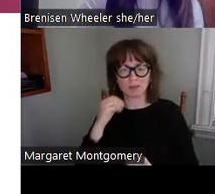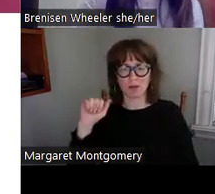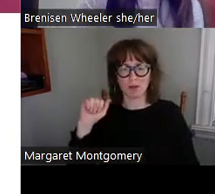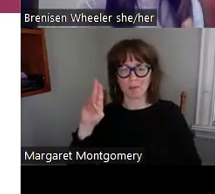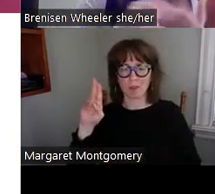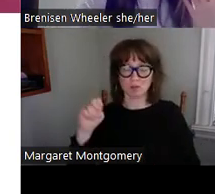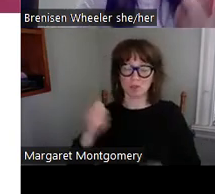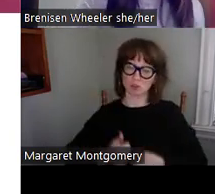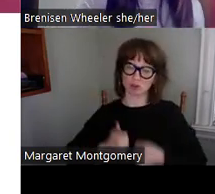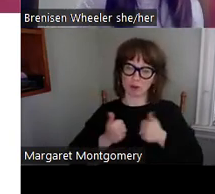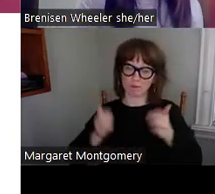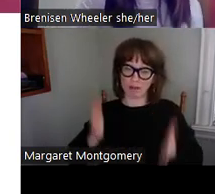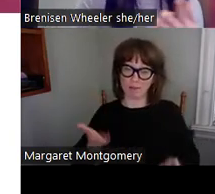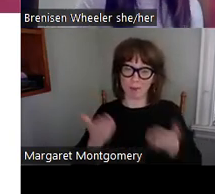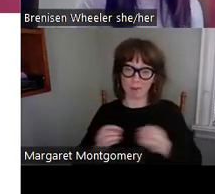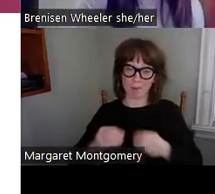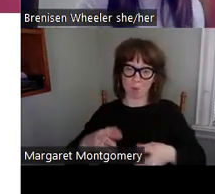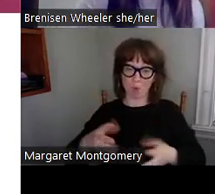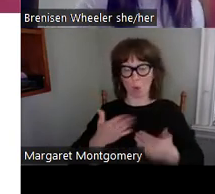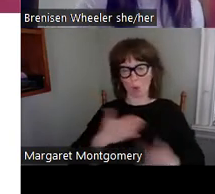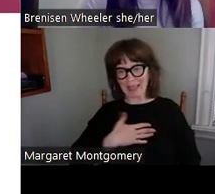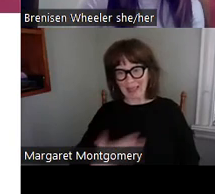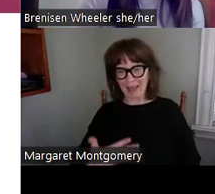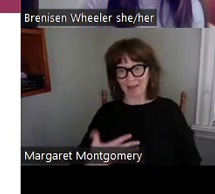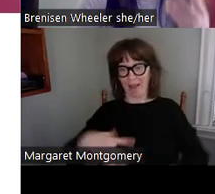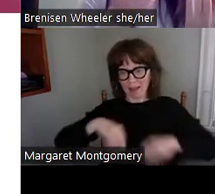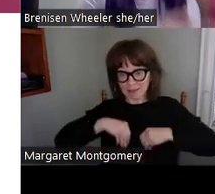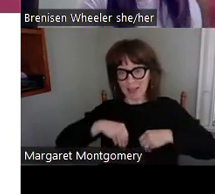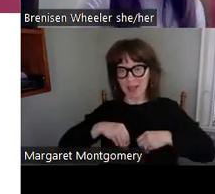12:39:32 to or it can start to begin in the process of them realizing that they're not